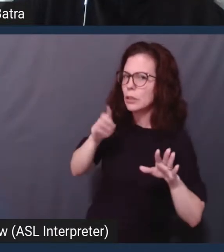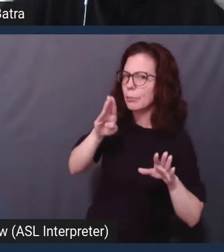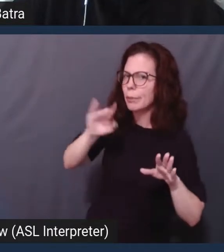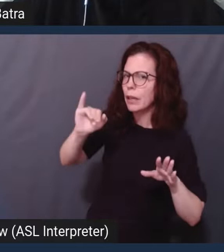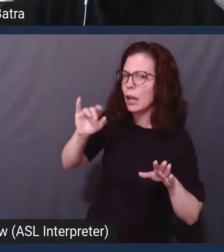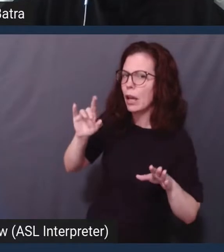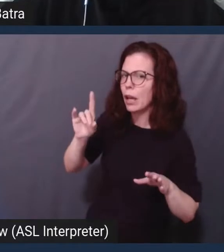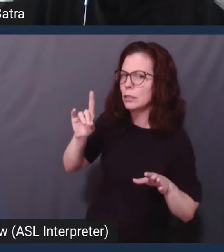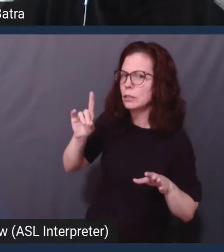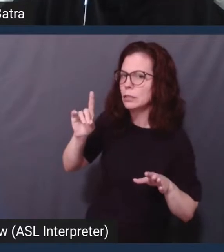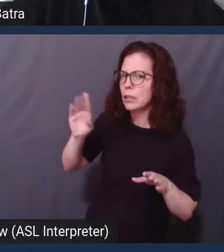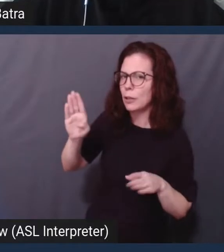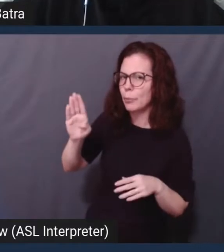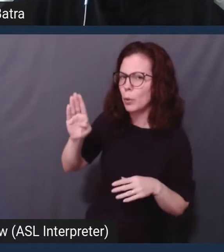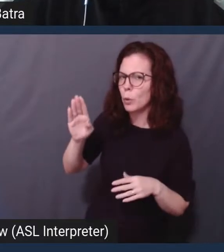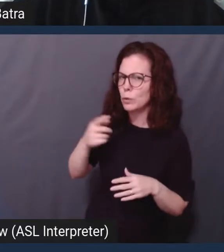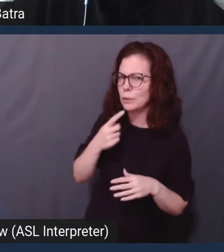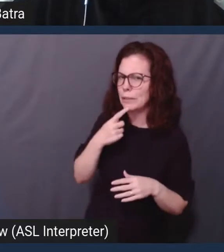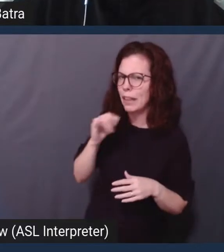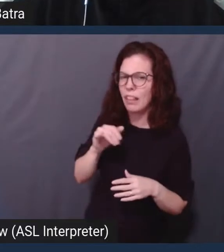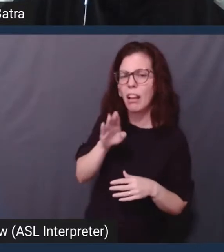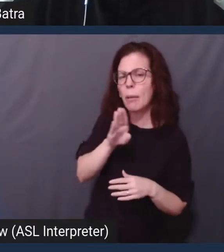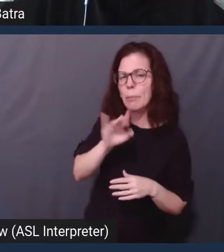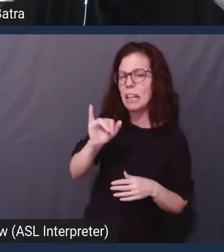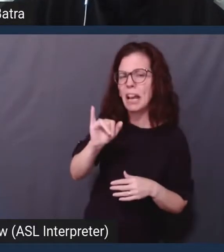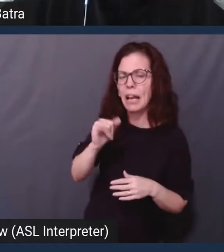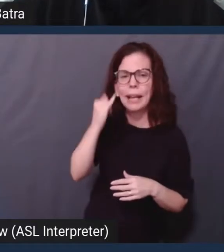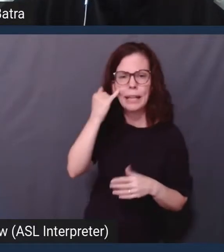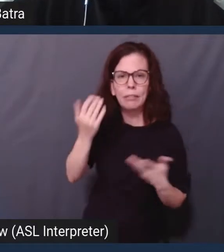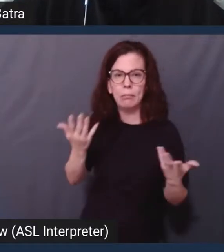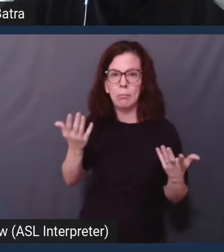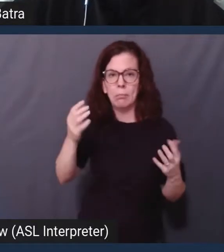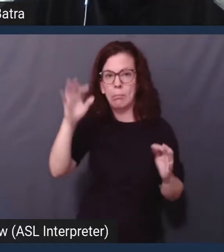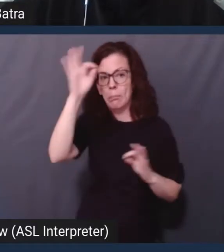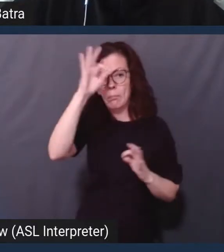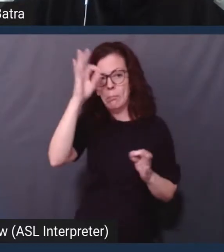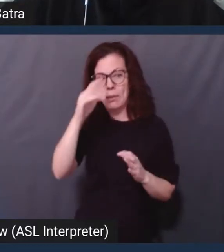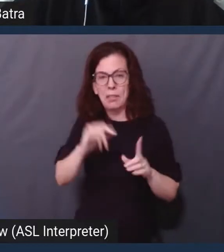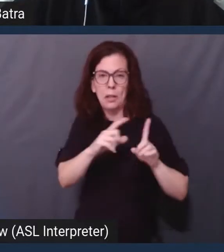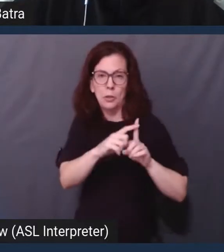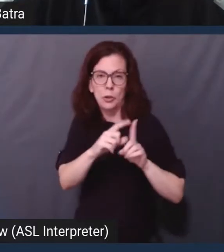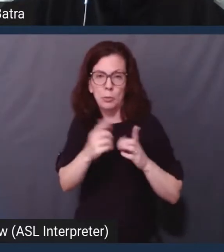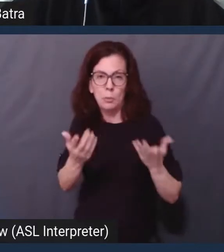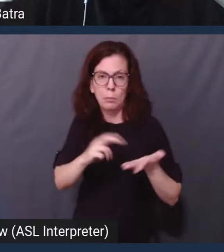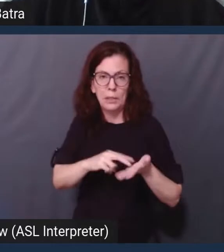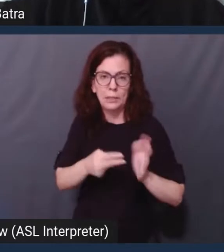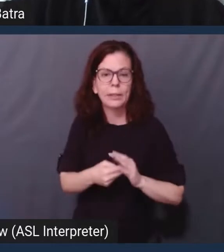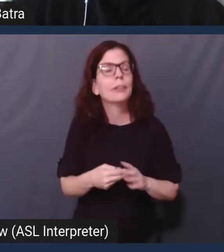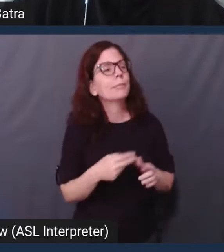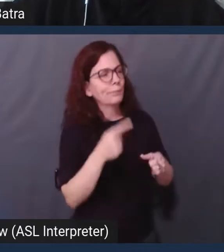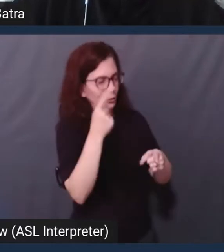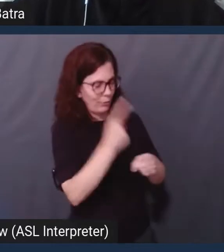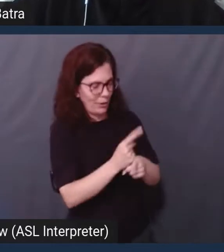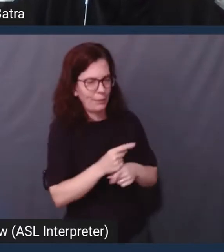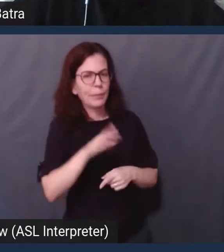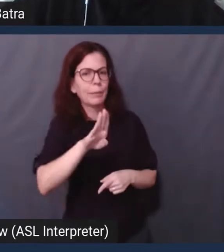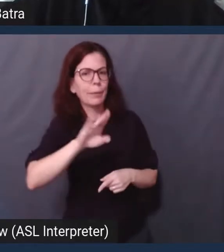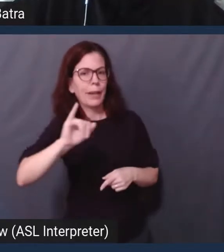When we say that, what is BI, for those who may not - Yep. be familiar with that terminology. Right. So BI stands for business intelligence,